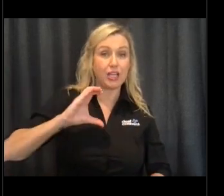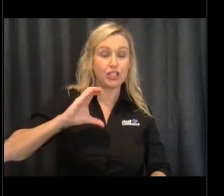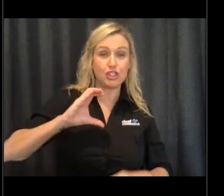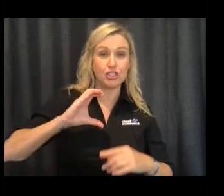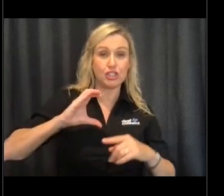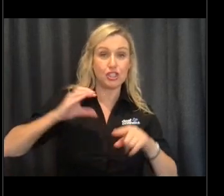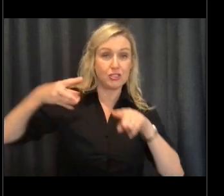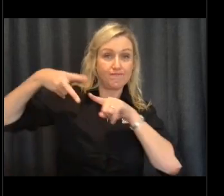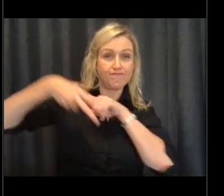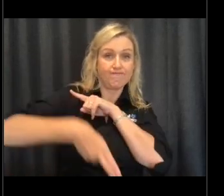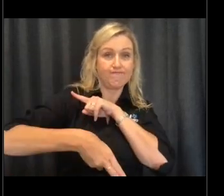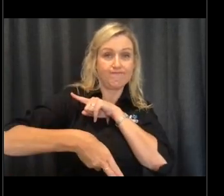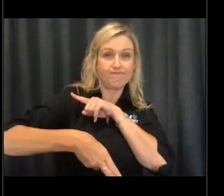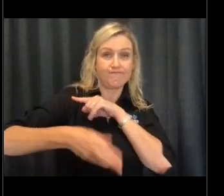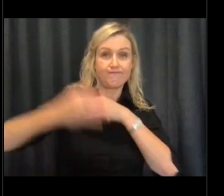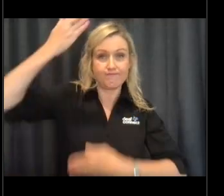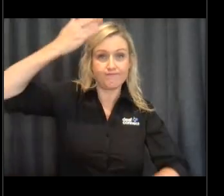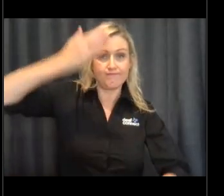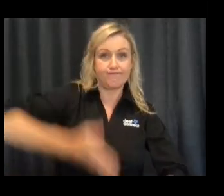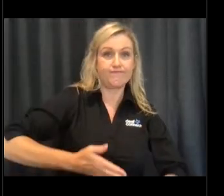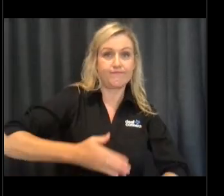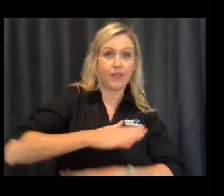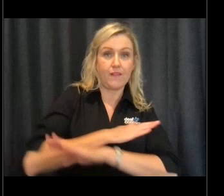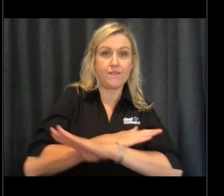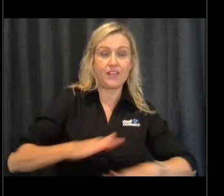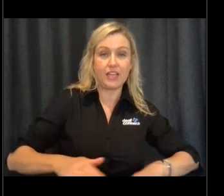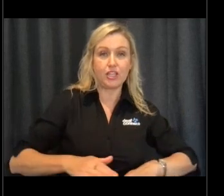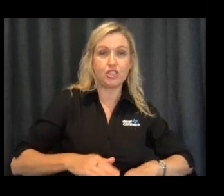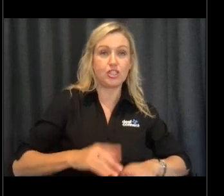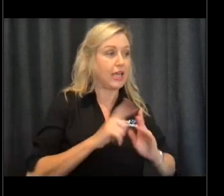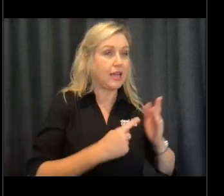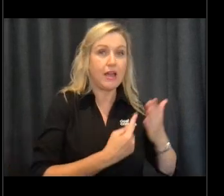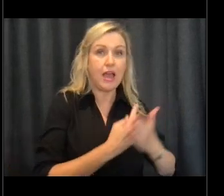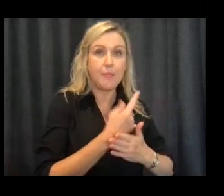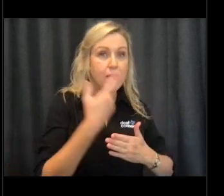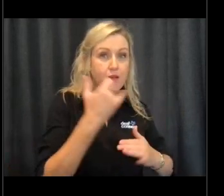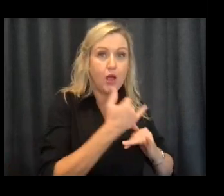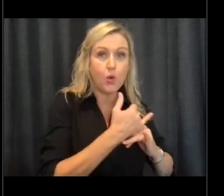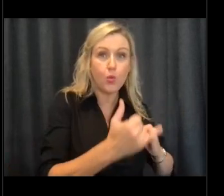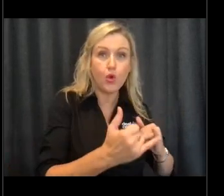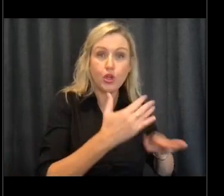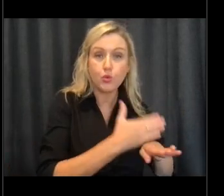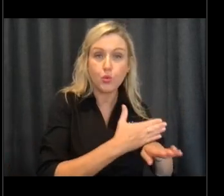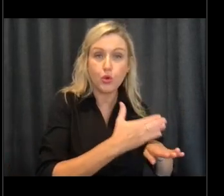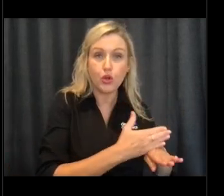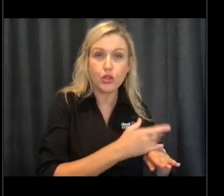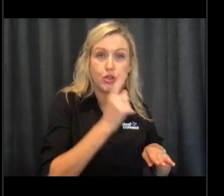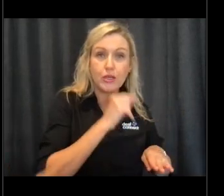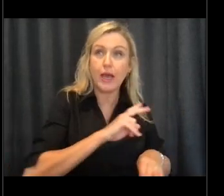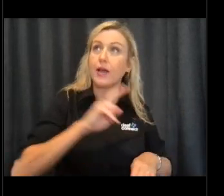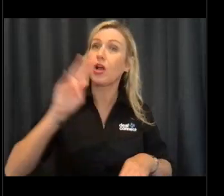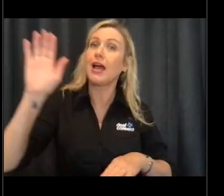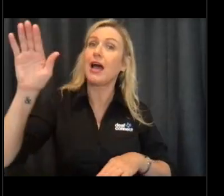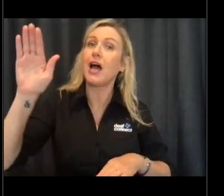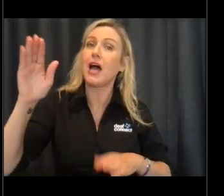harder to go back and argue for the variations unless there's exceptional circumstances or there's something really obvious that's been missed.